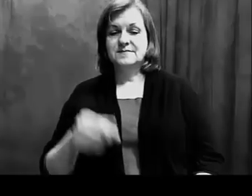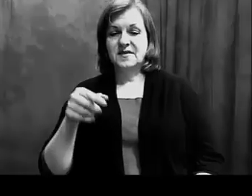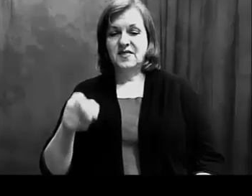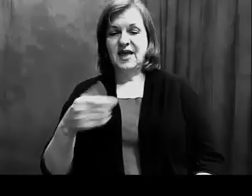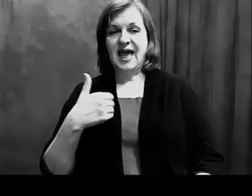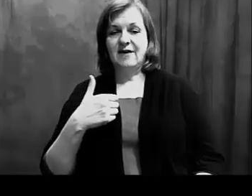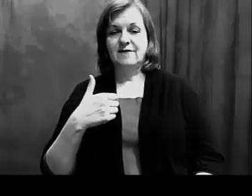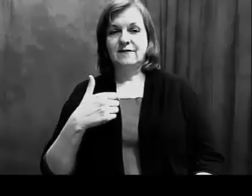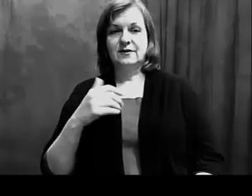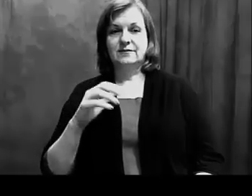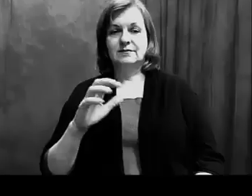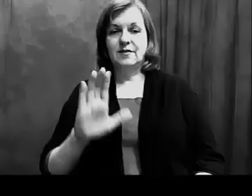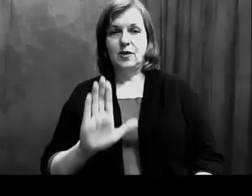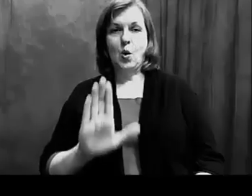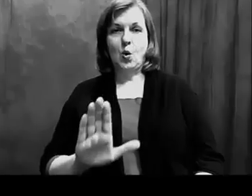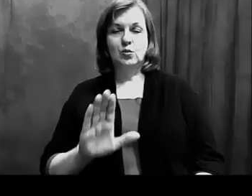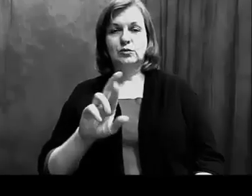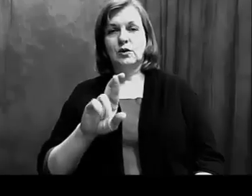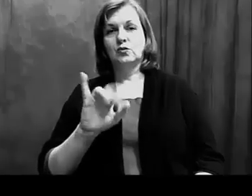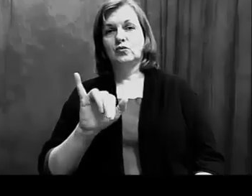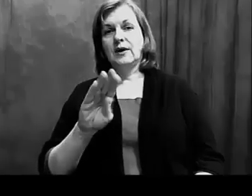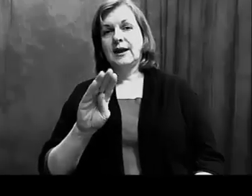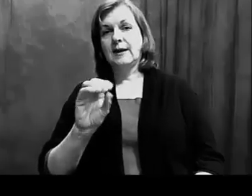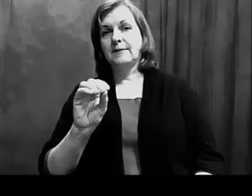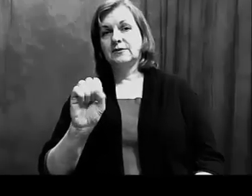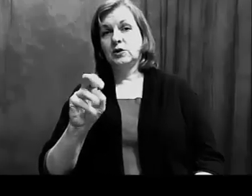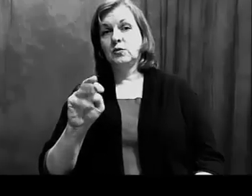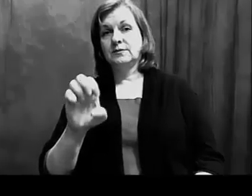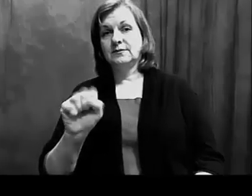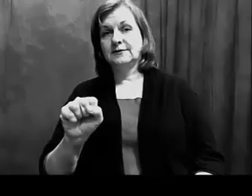and again